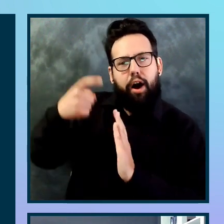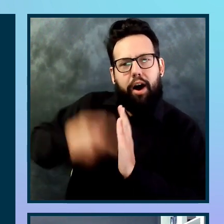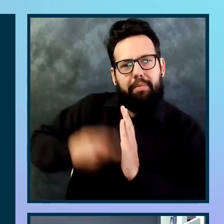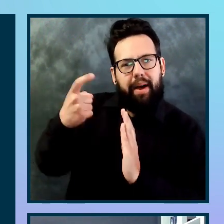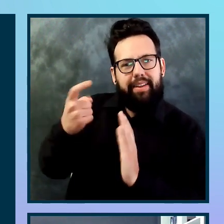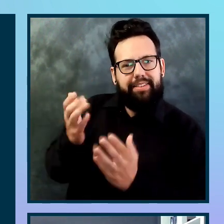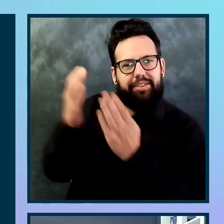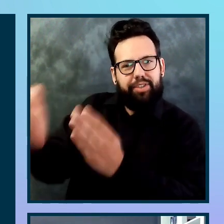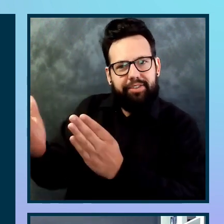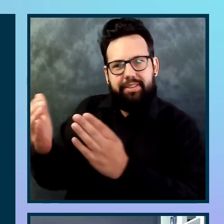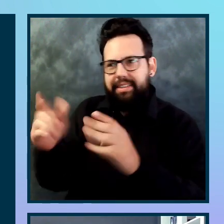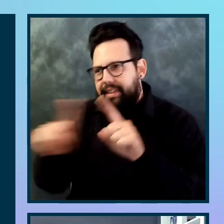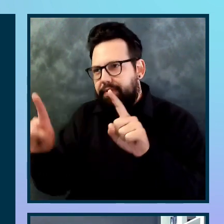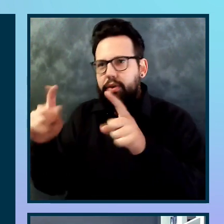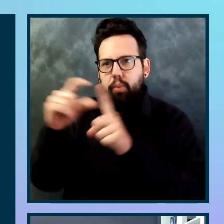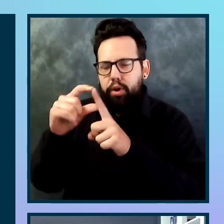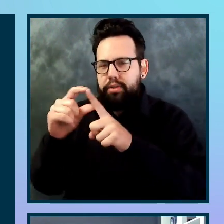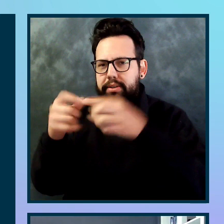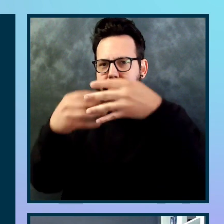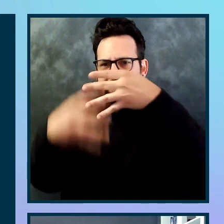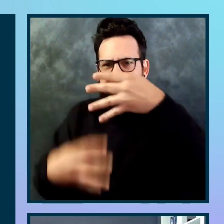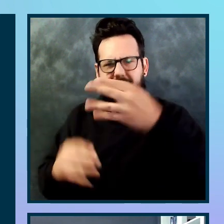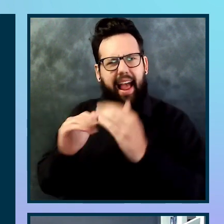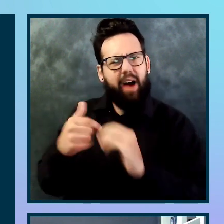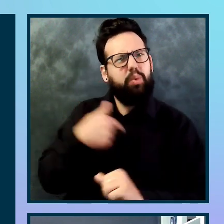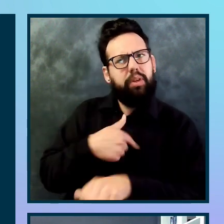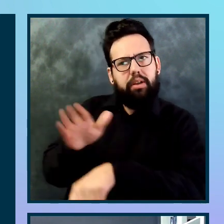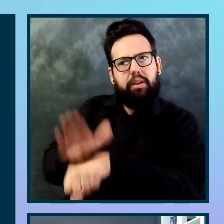How do do we announce to them that there are five suggestions?